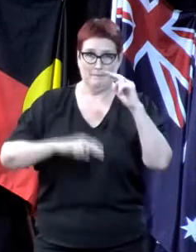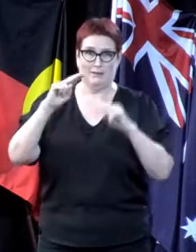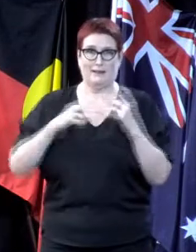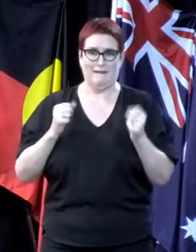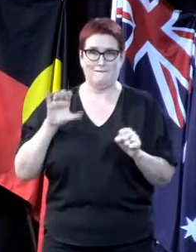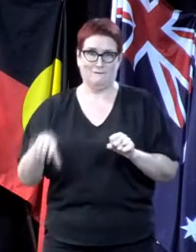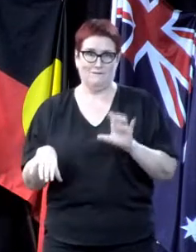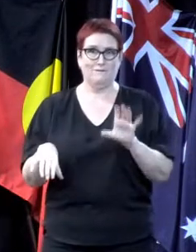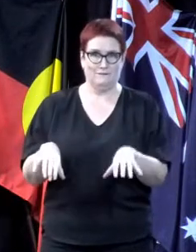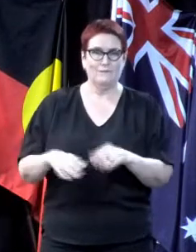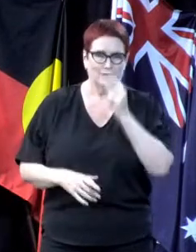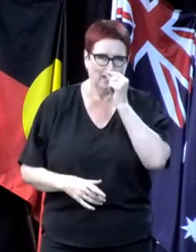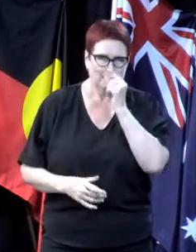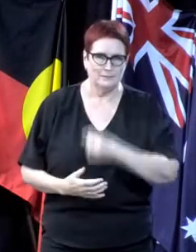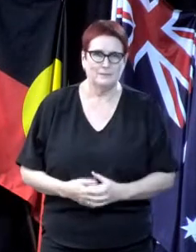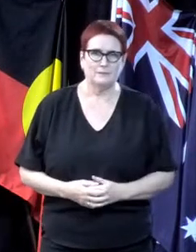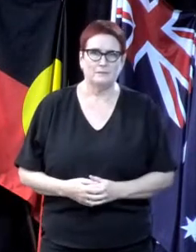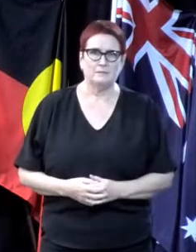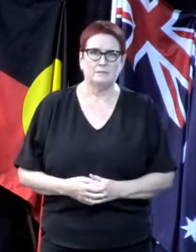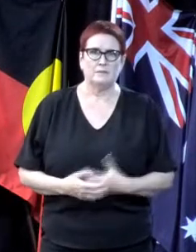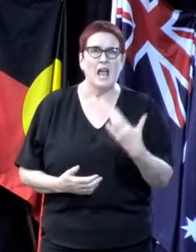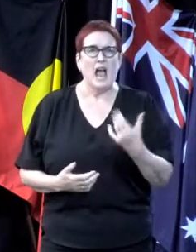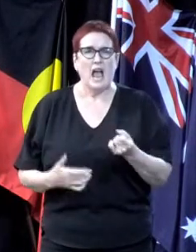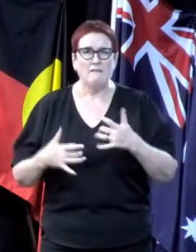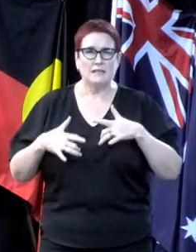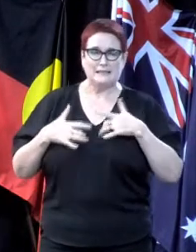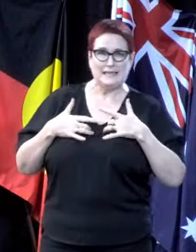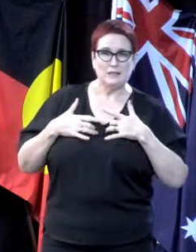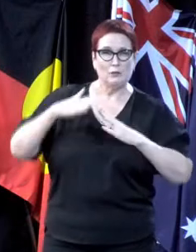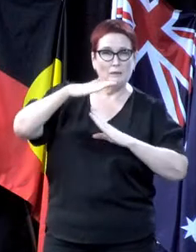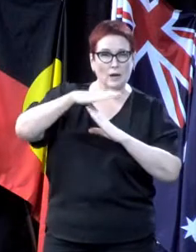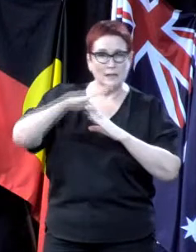We have that happen, as well. We have sensory breaks. We have movement breaks.